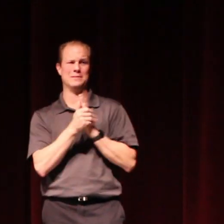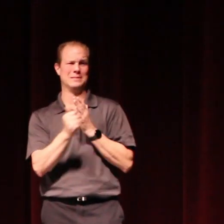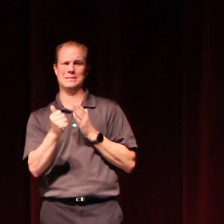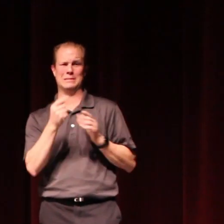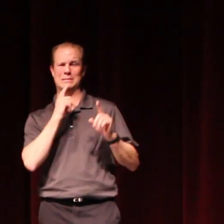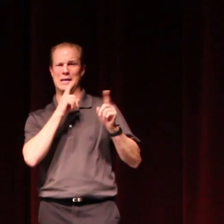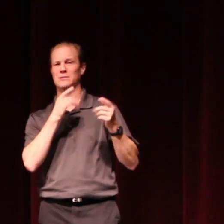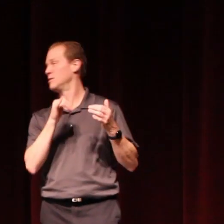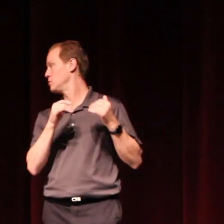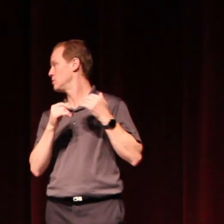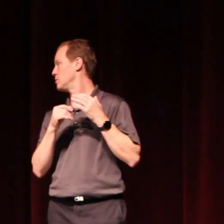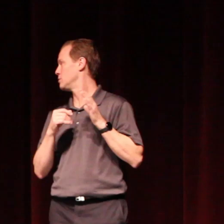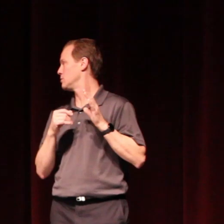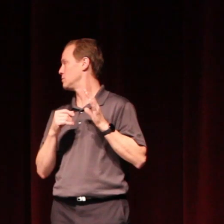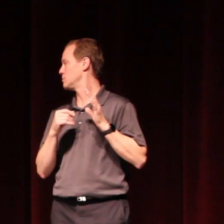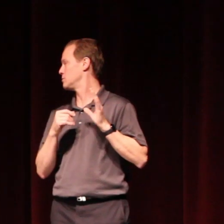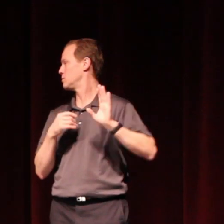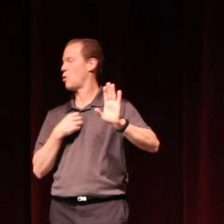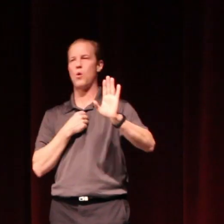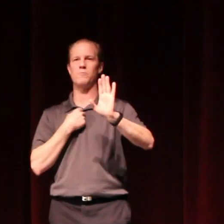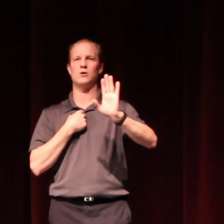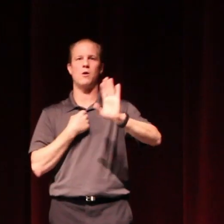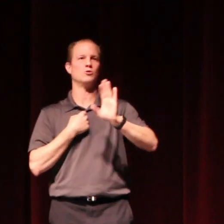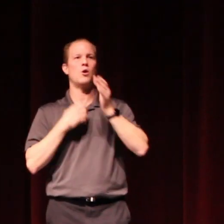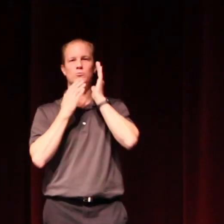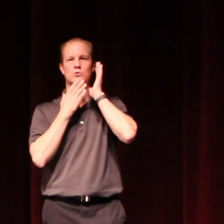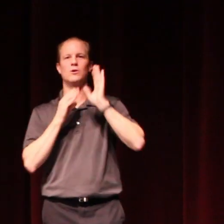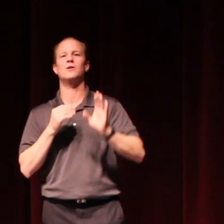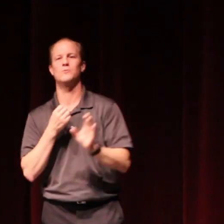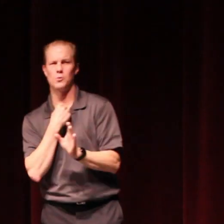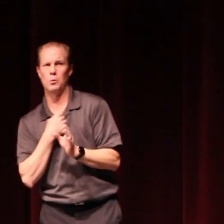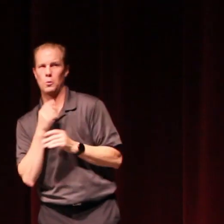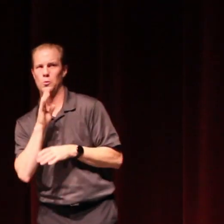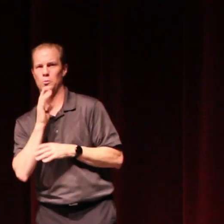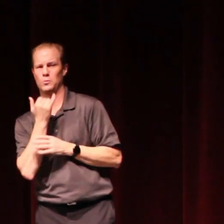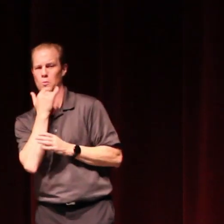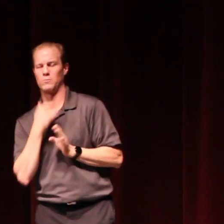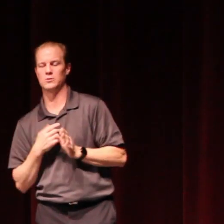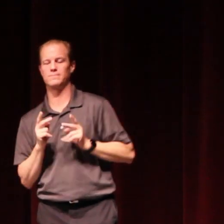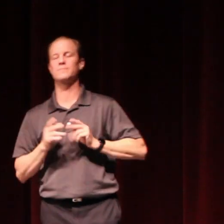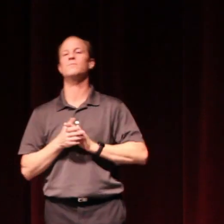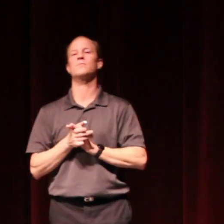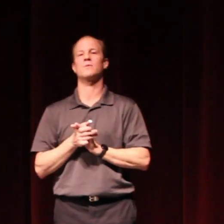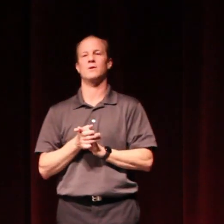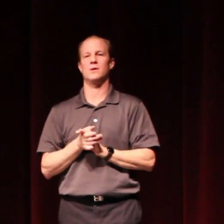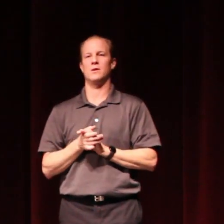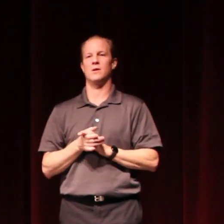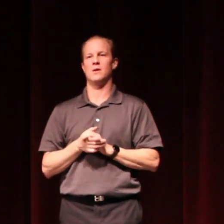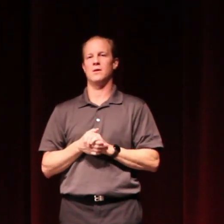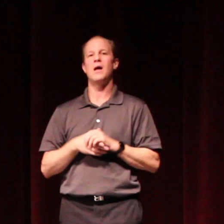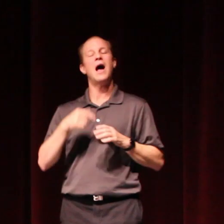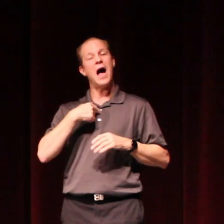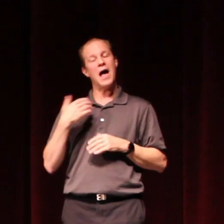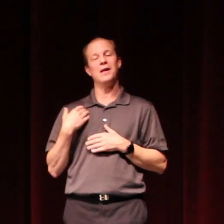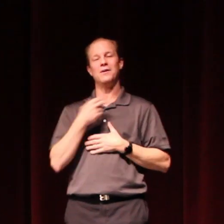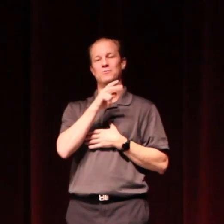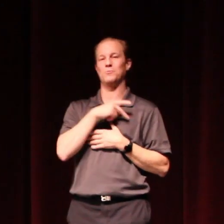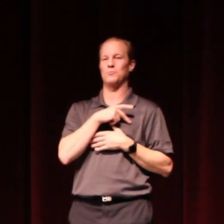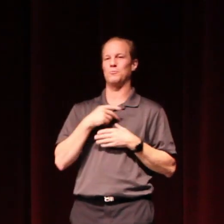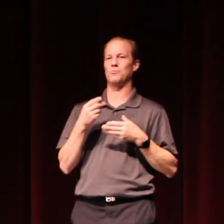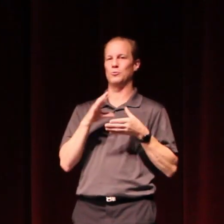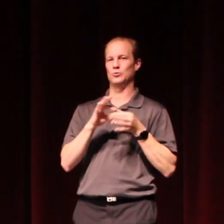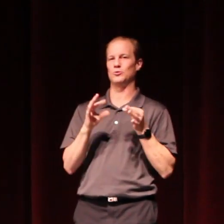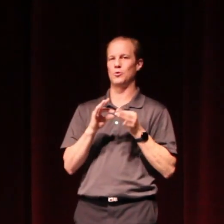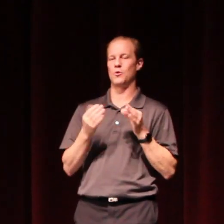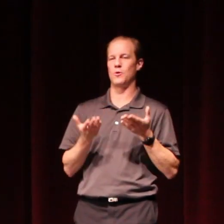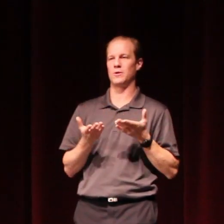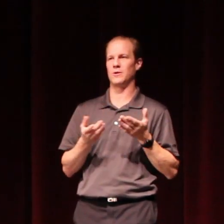oh I'm sorry Jamie. -It's okay- I apologize- I have a personal story here. I was going to talk